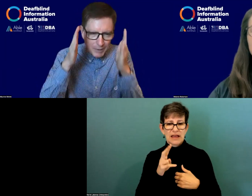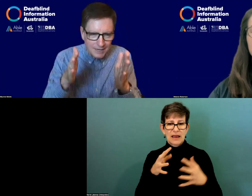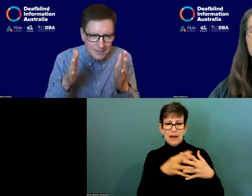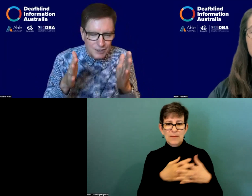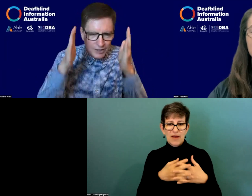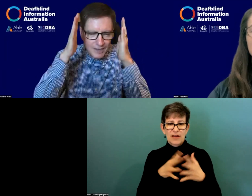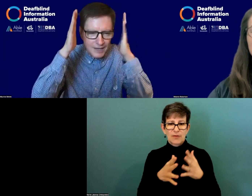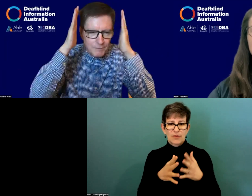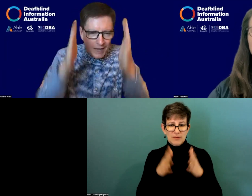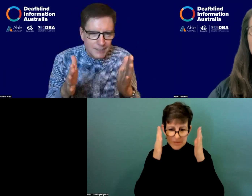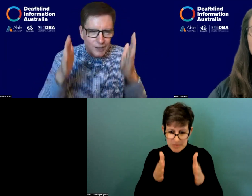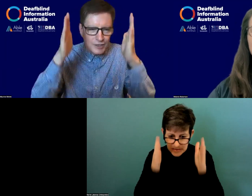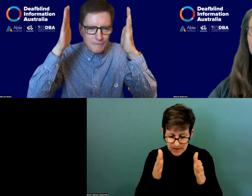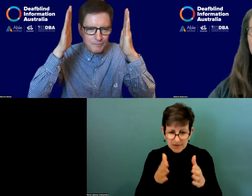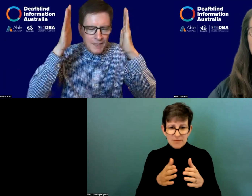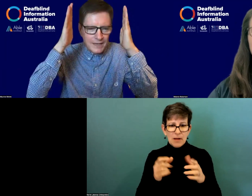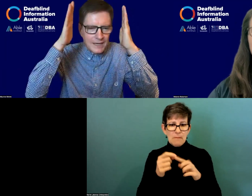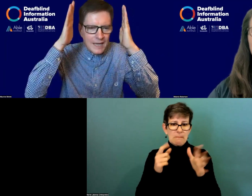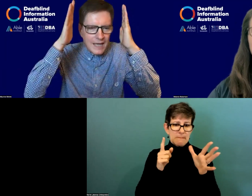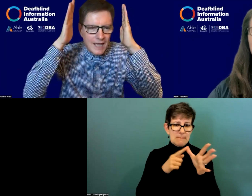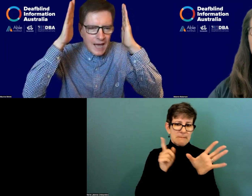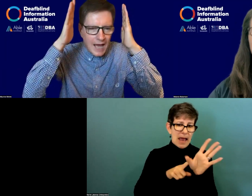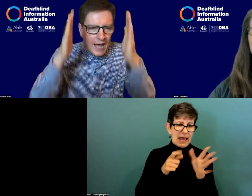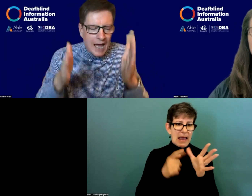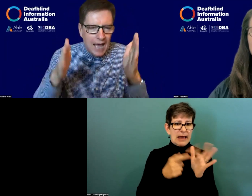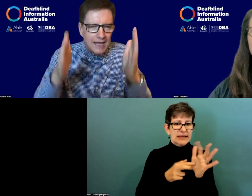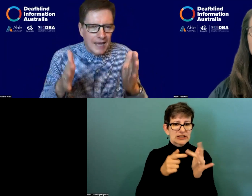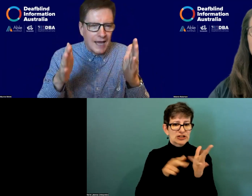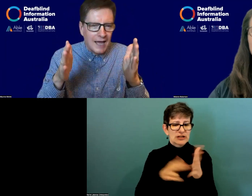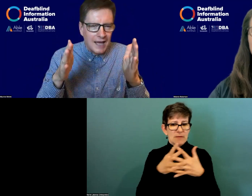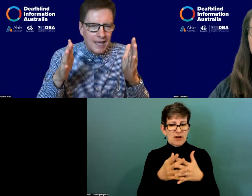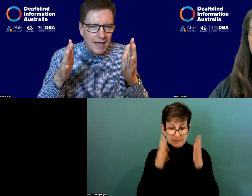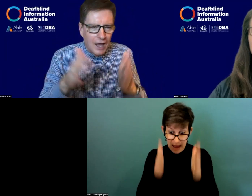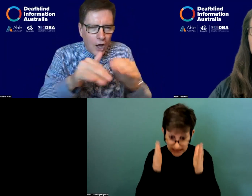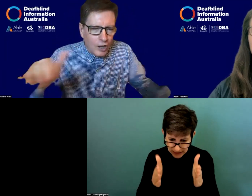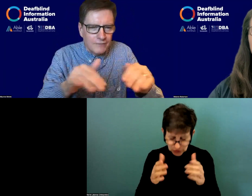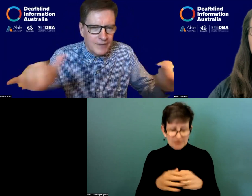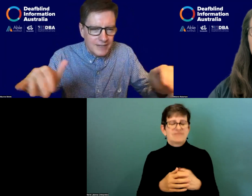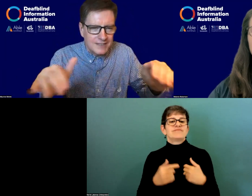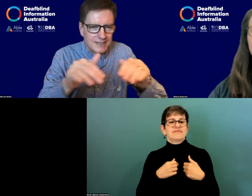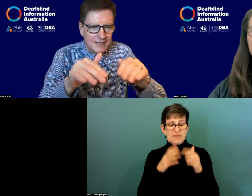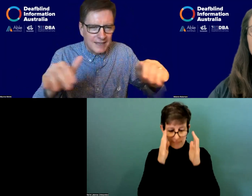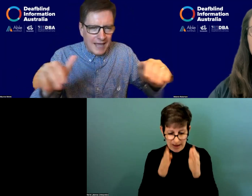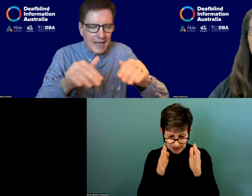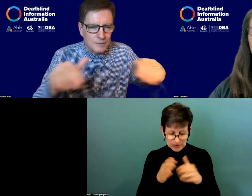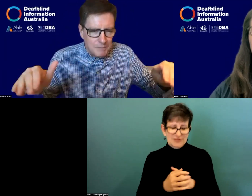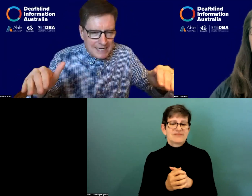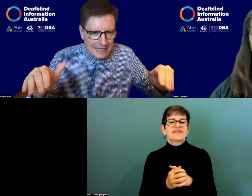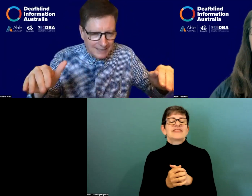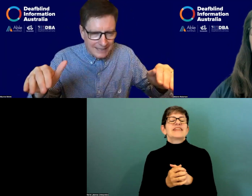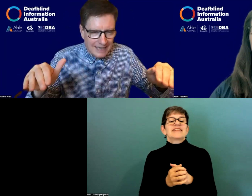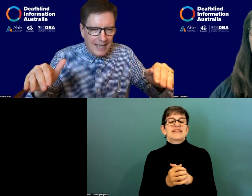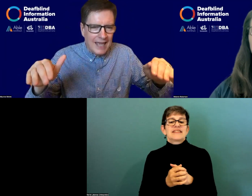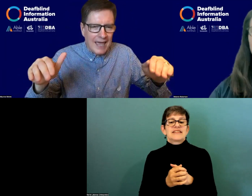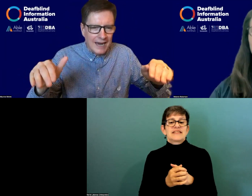Pay attention, like all of this has meaning.